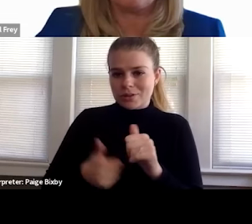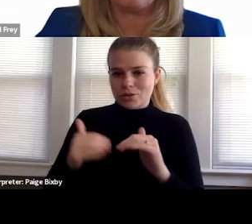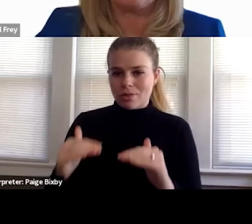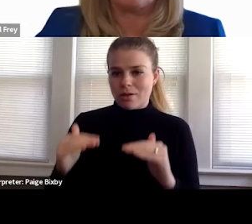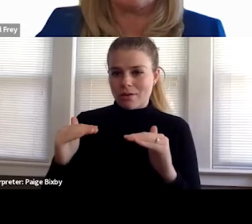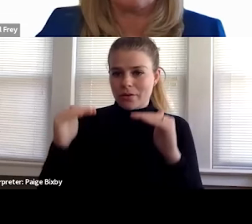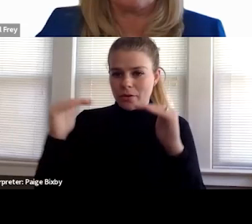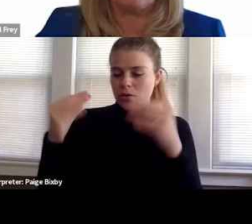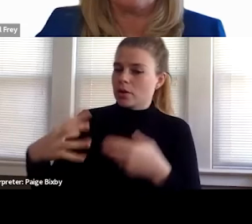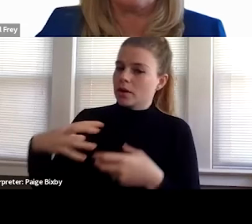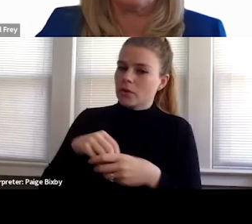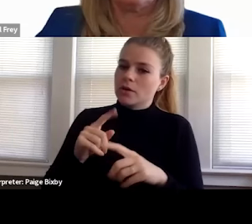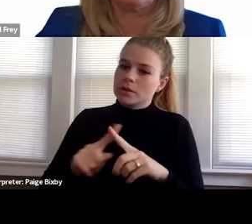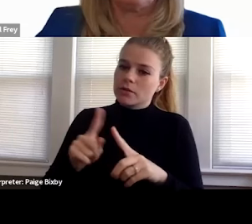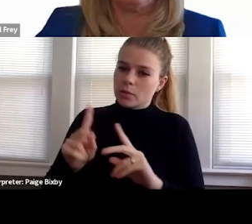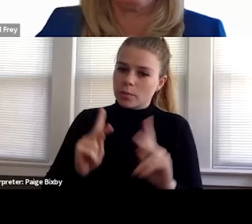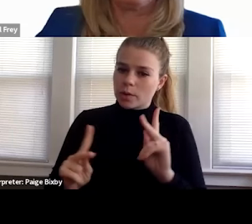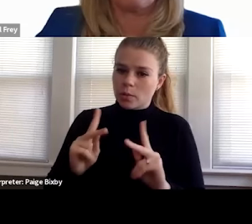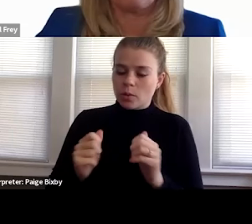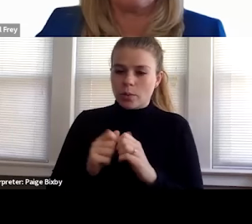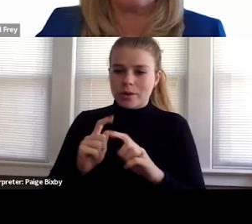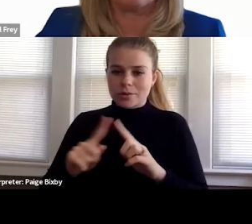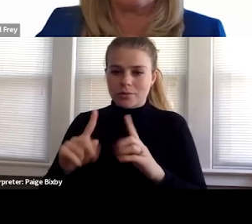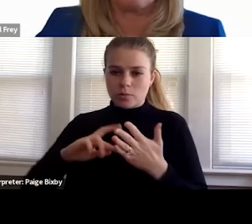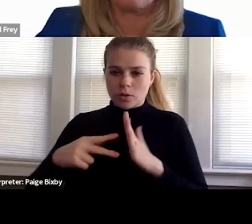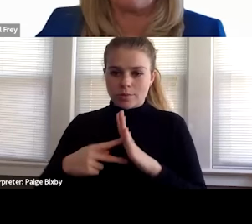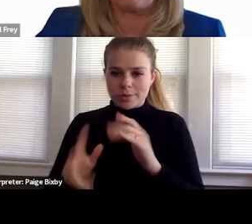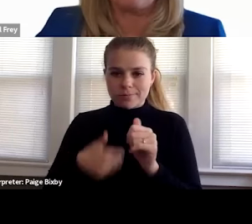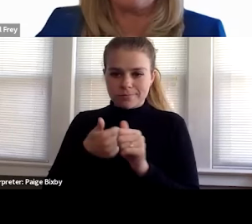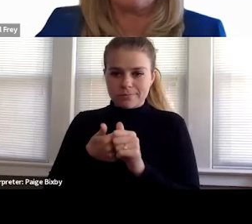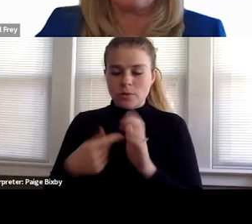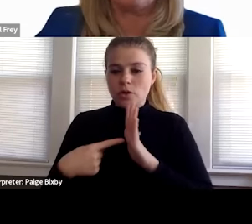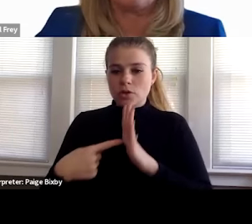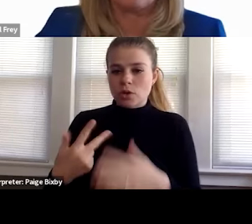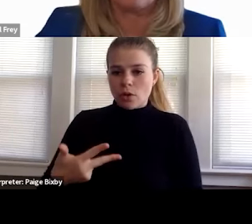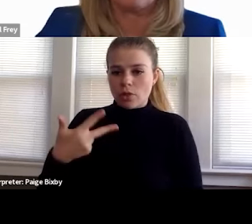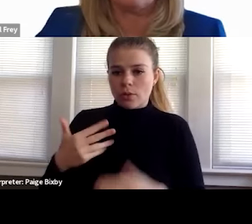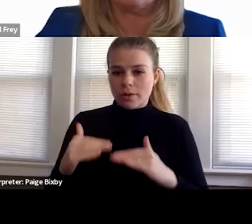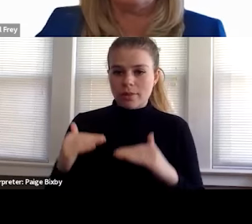It involves different people for different purposes and shows those three levels of the FTC structure,